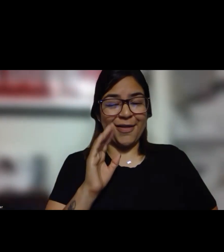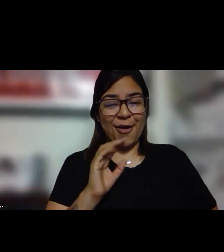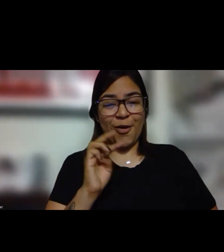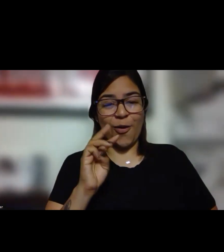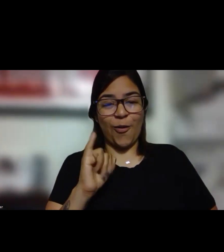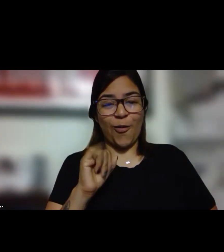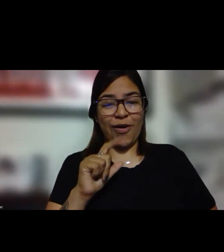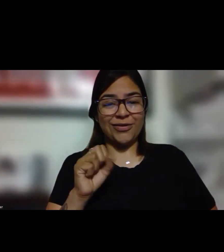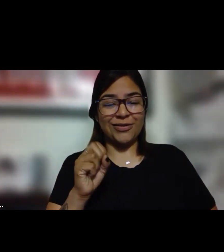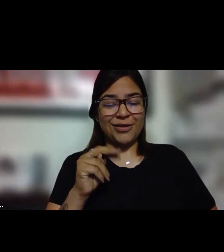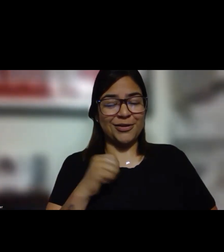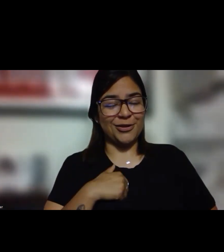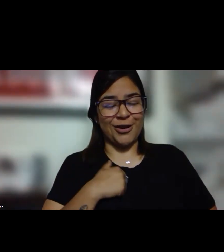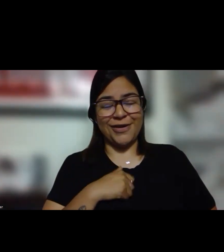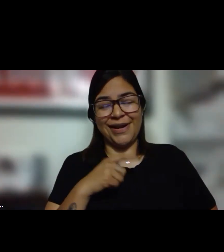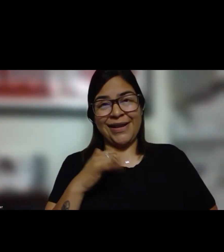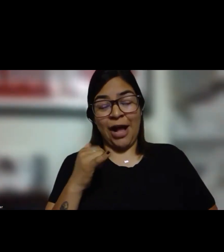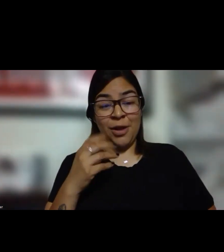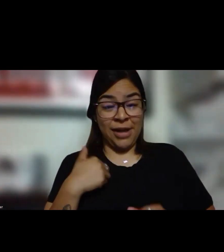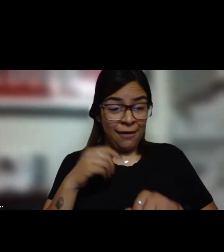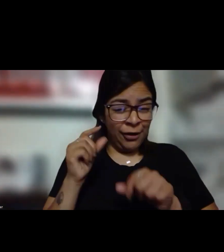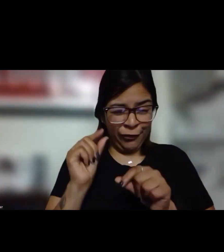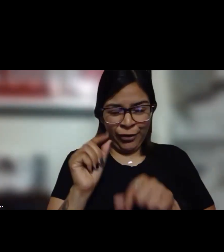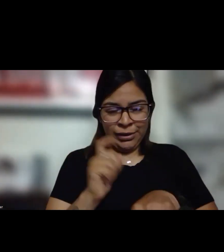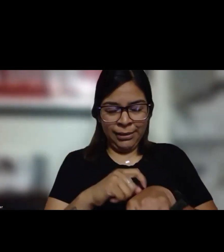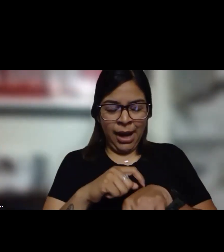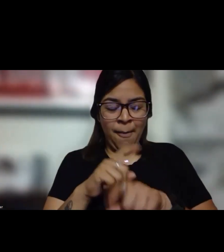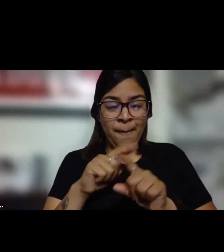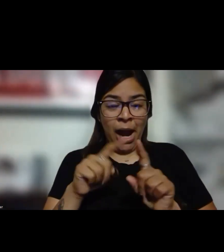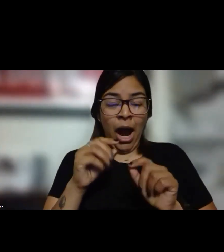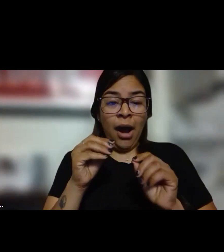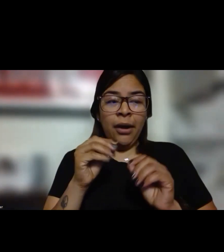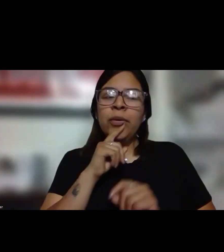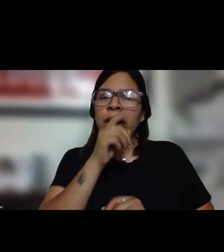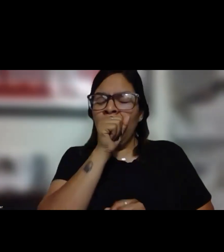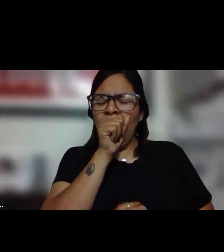a little bit of time I just want to acknowledge that uh most of the committee's work is done via